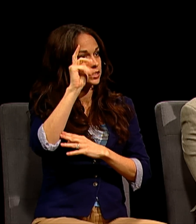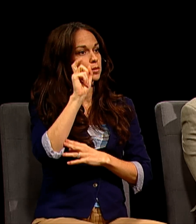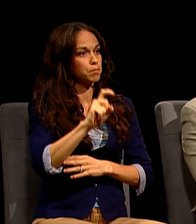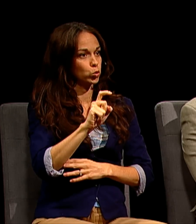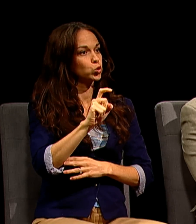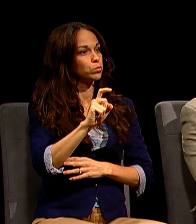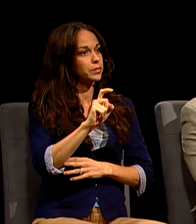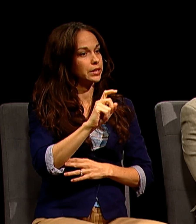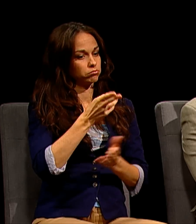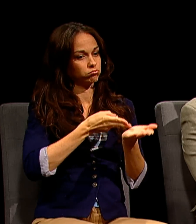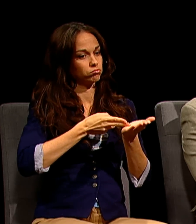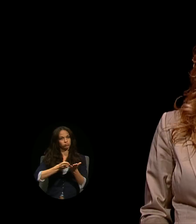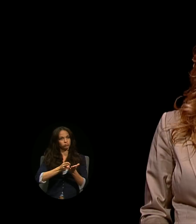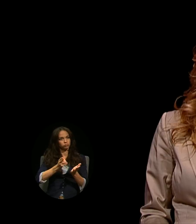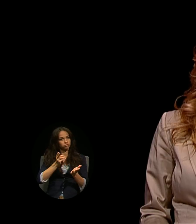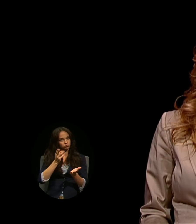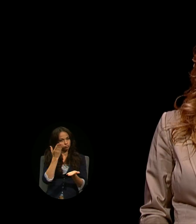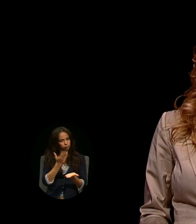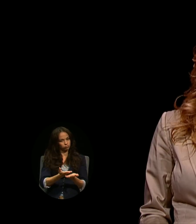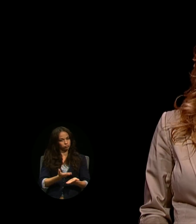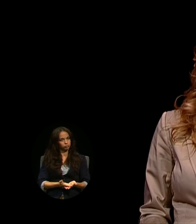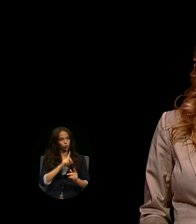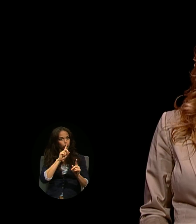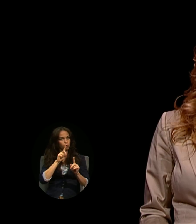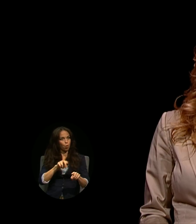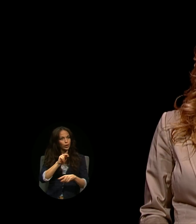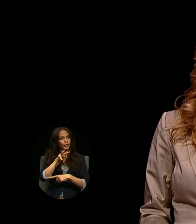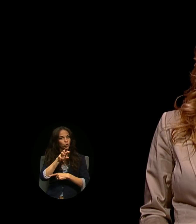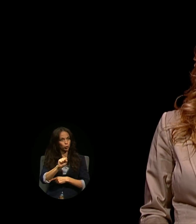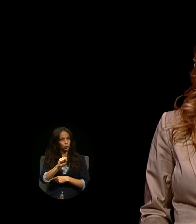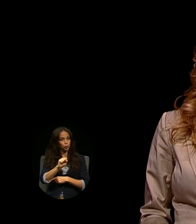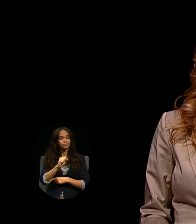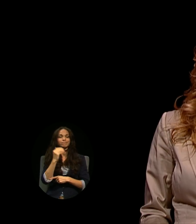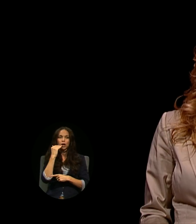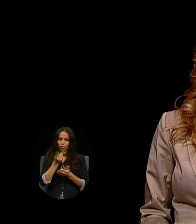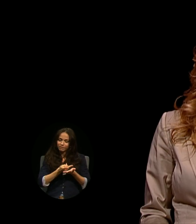straight up reporting to the news. I know we fail at that sometimes.